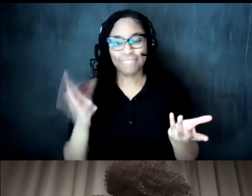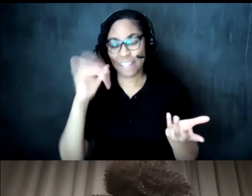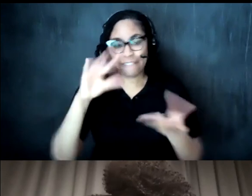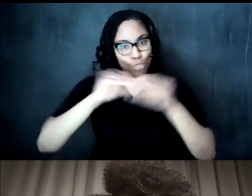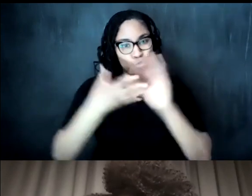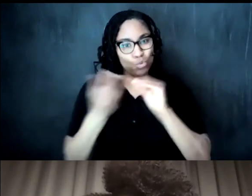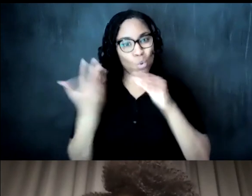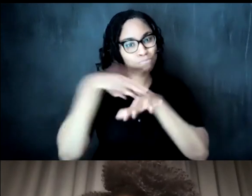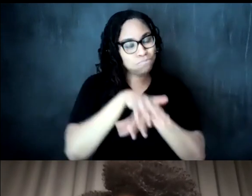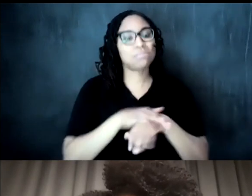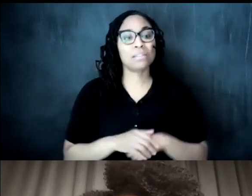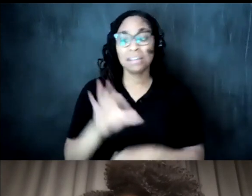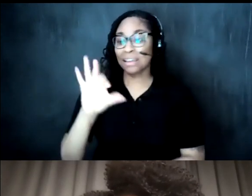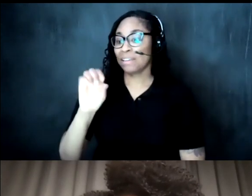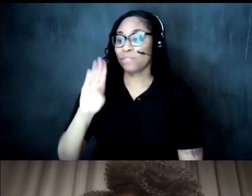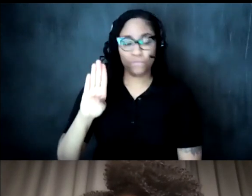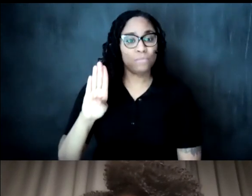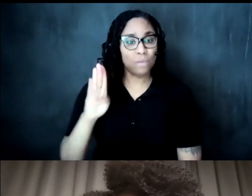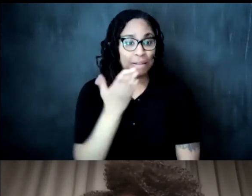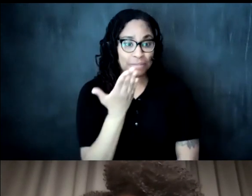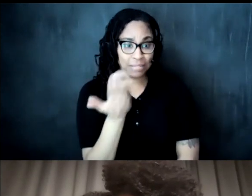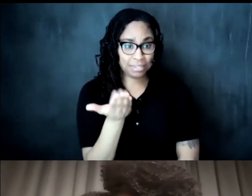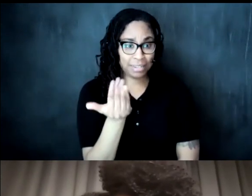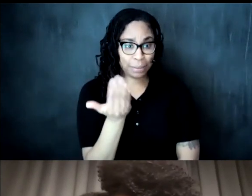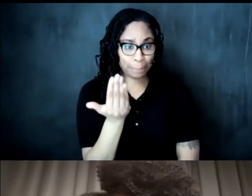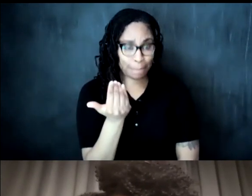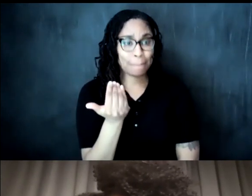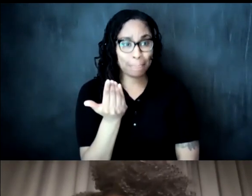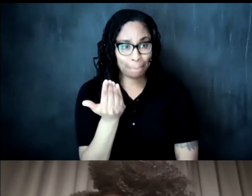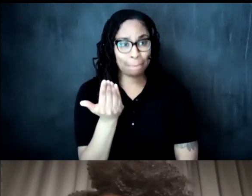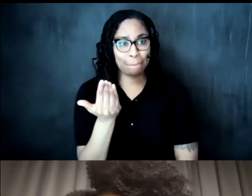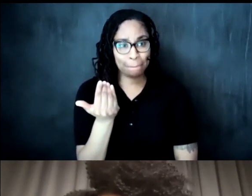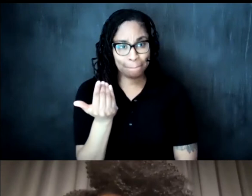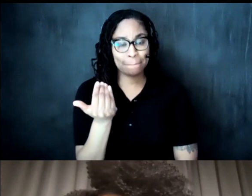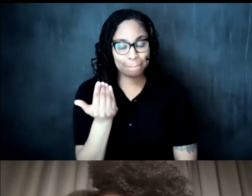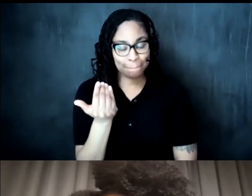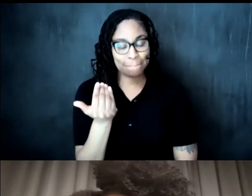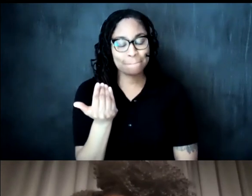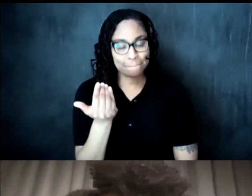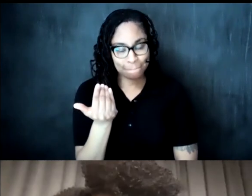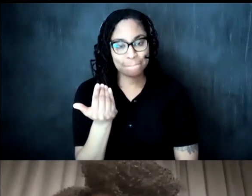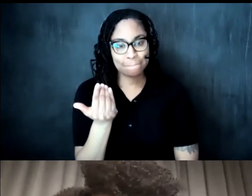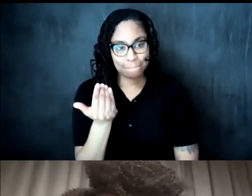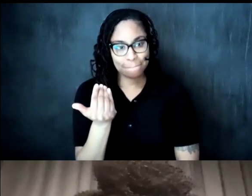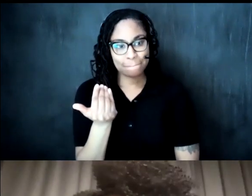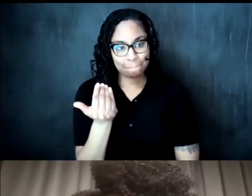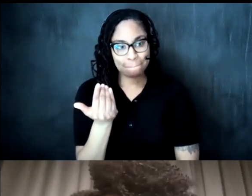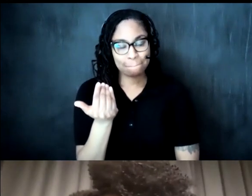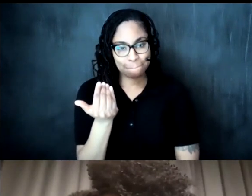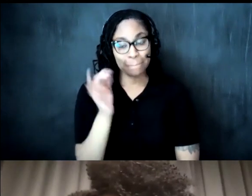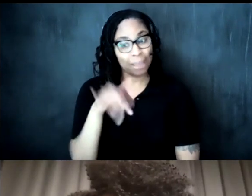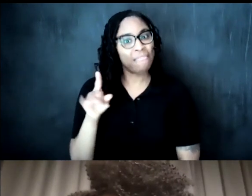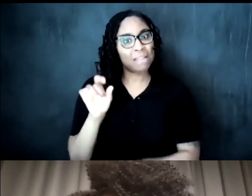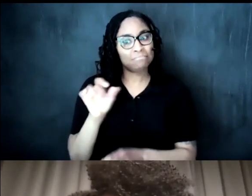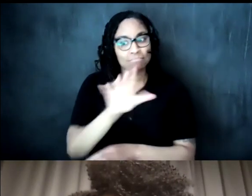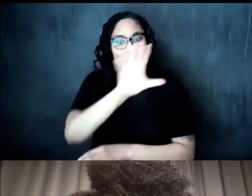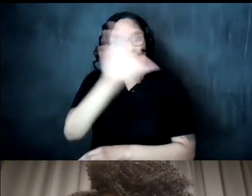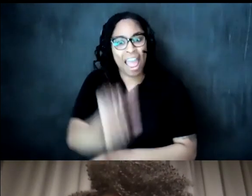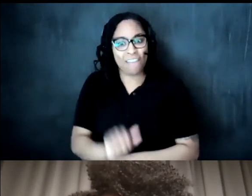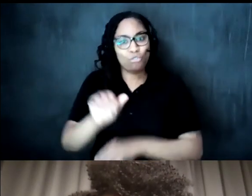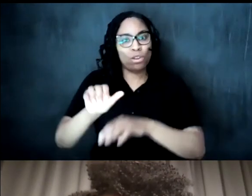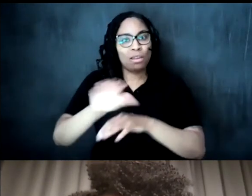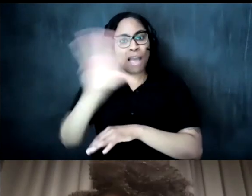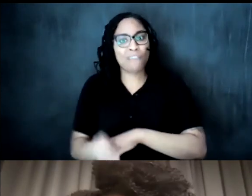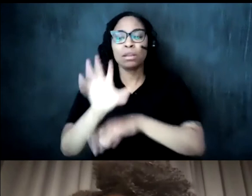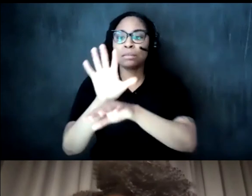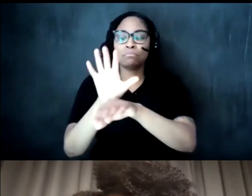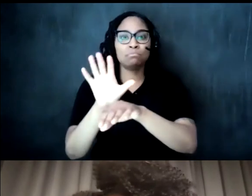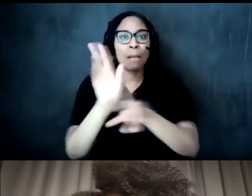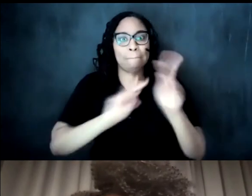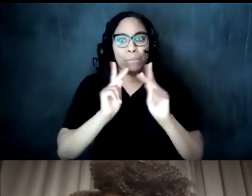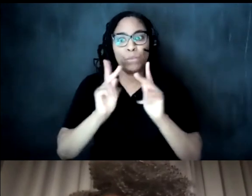but february 15th is the day that africans um enslaved africans celebrate yes as a tea ceremony